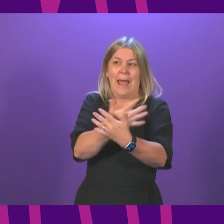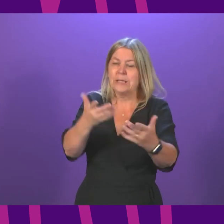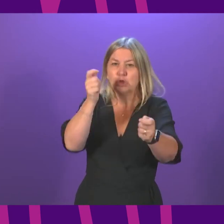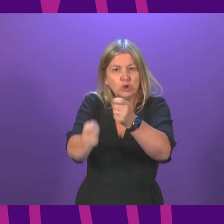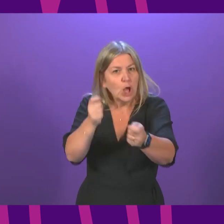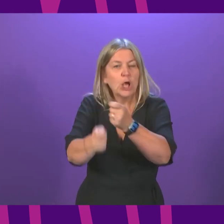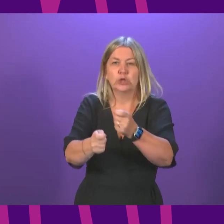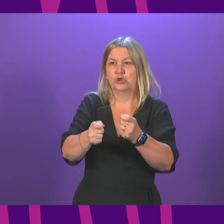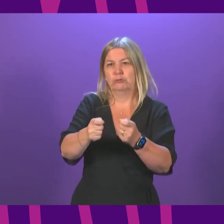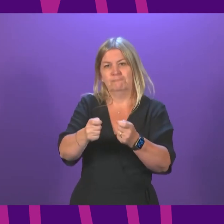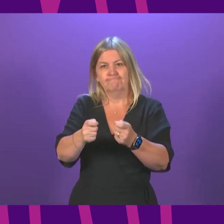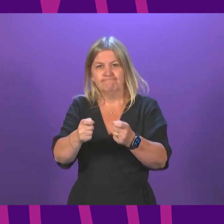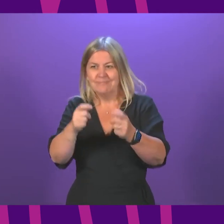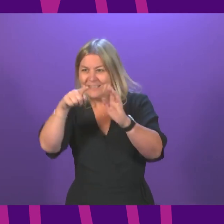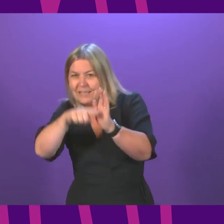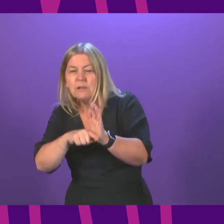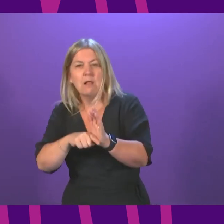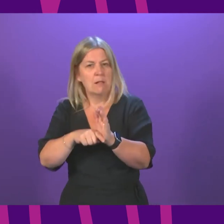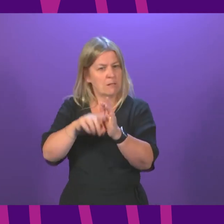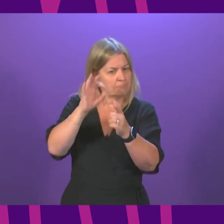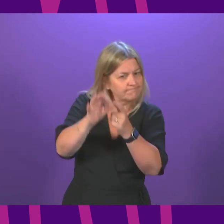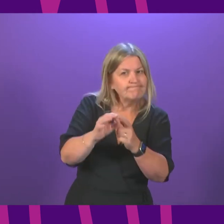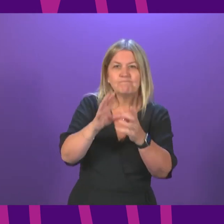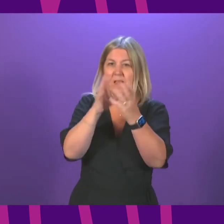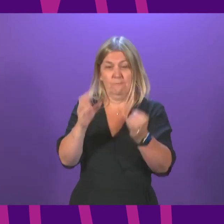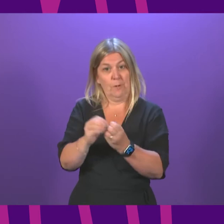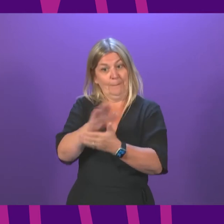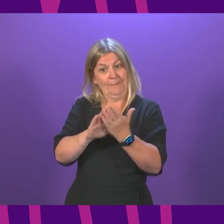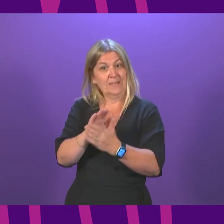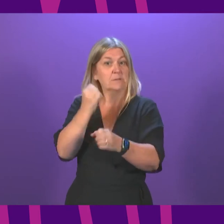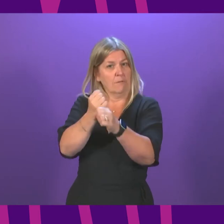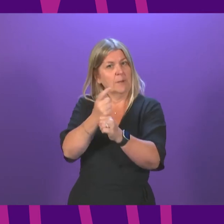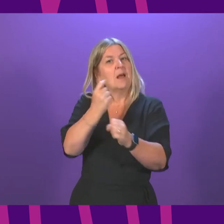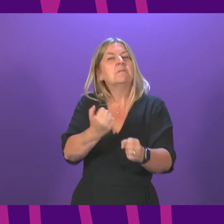Government the right amount of flexibility and speed to respond to emerging situations,